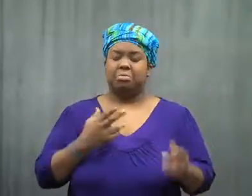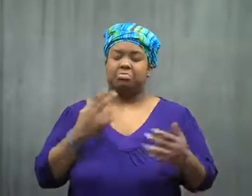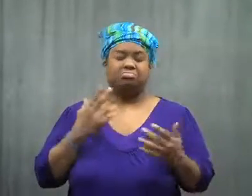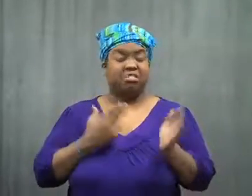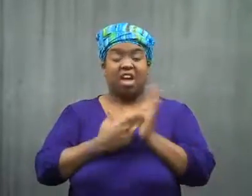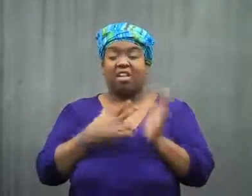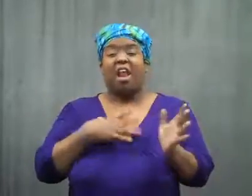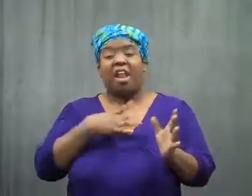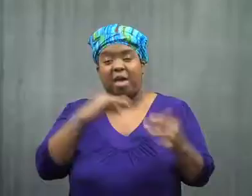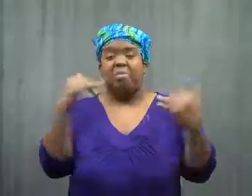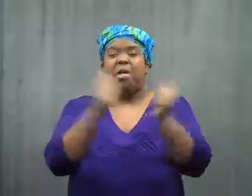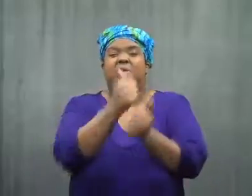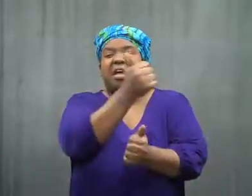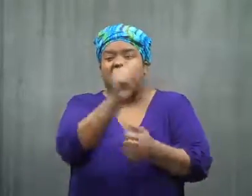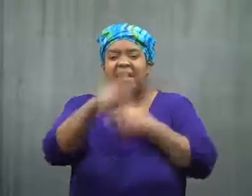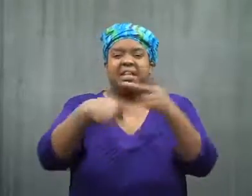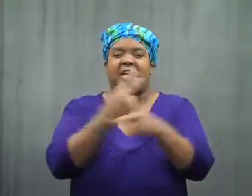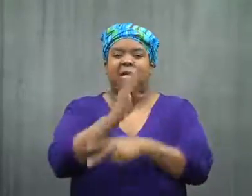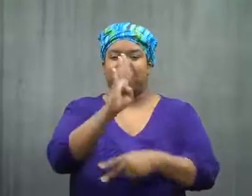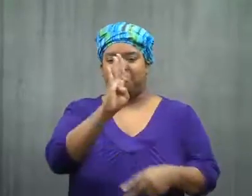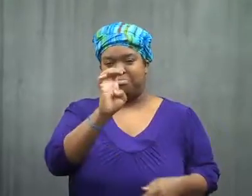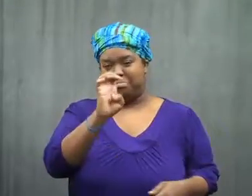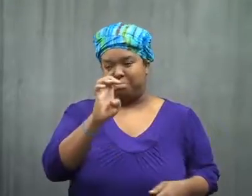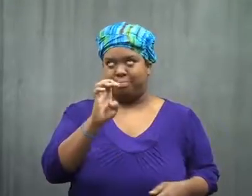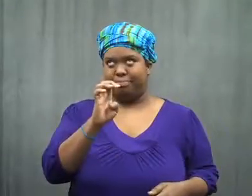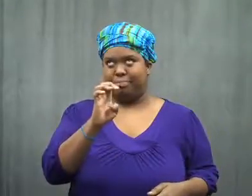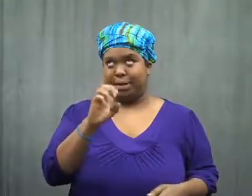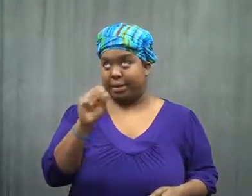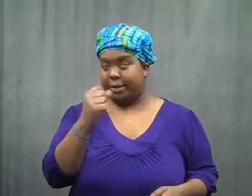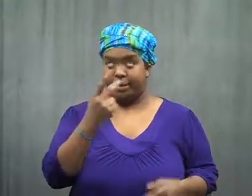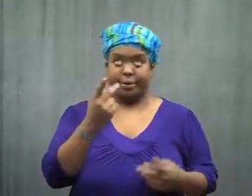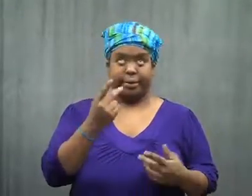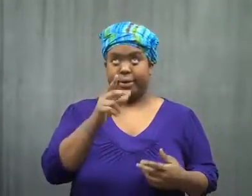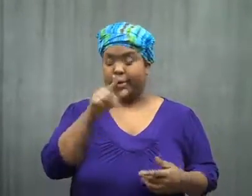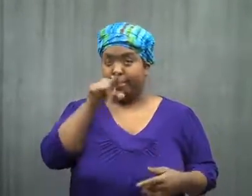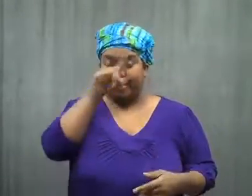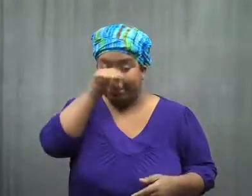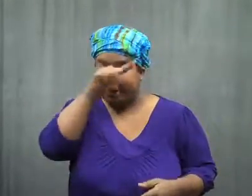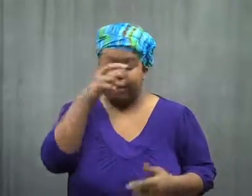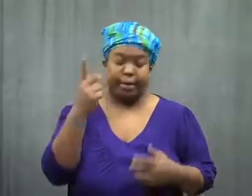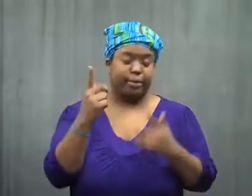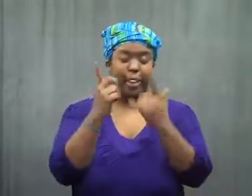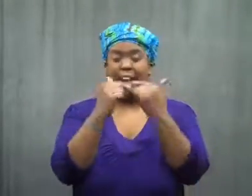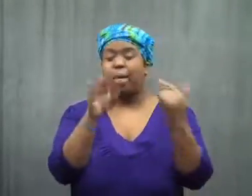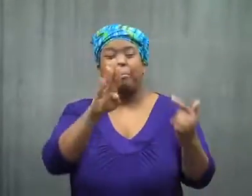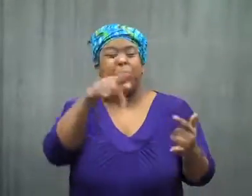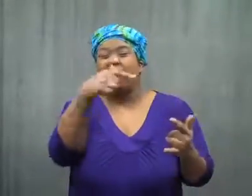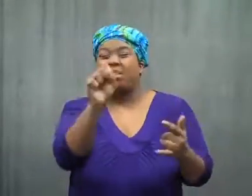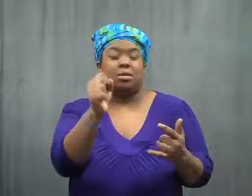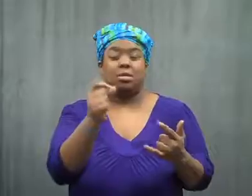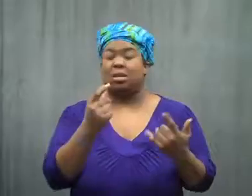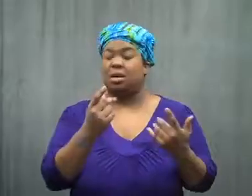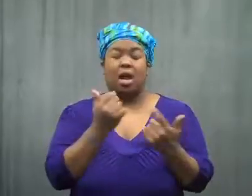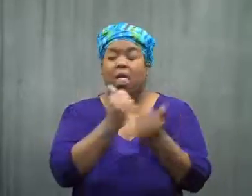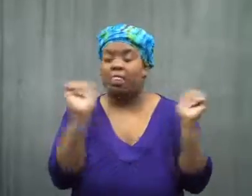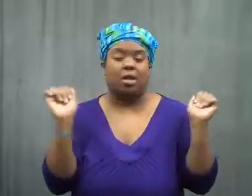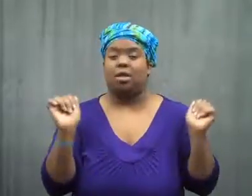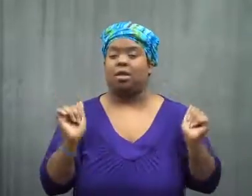Really, I liked to play with any kind of bee, mosquito, just any kind of bug.